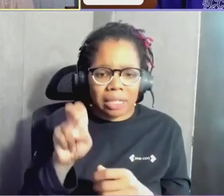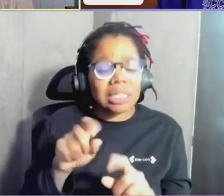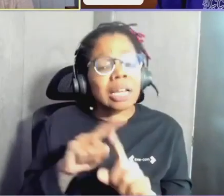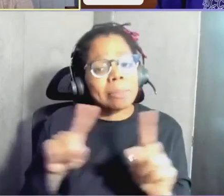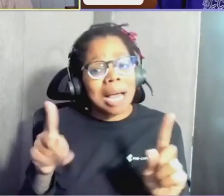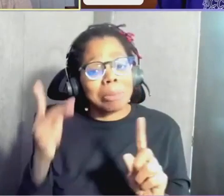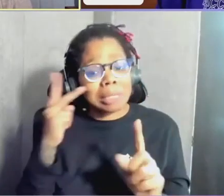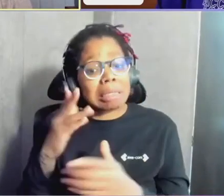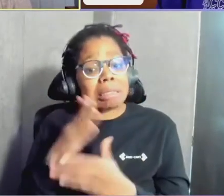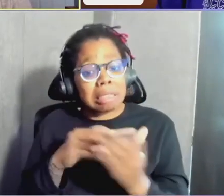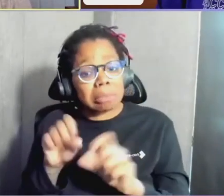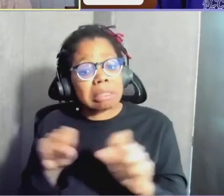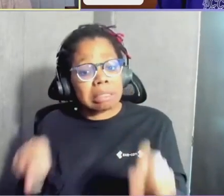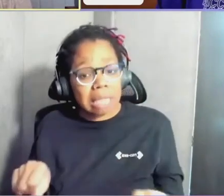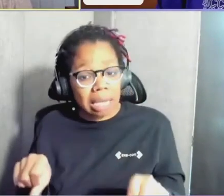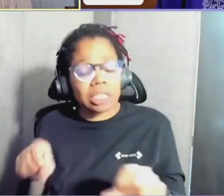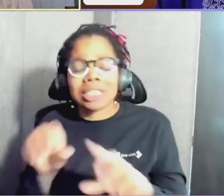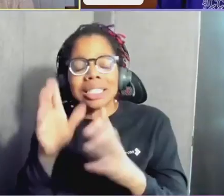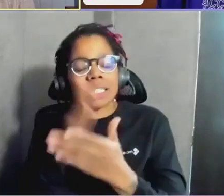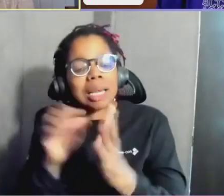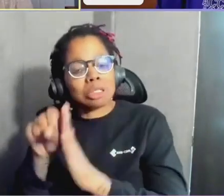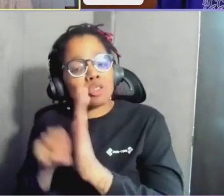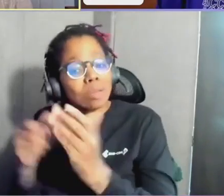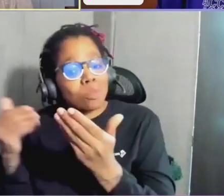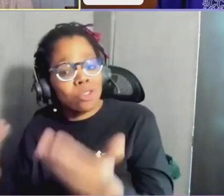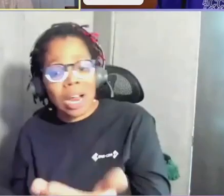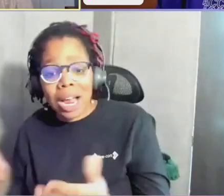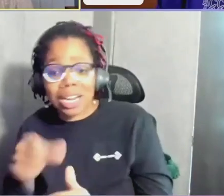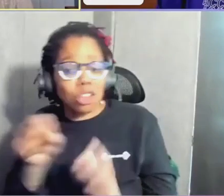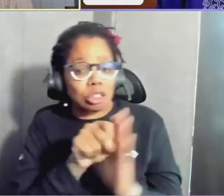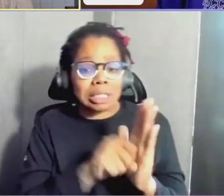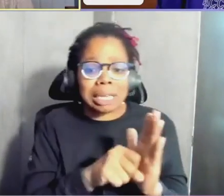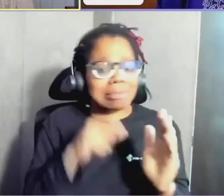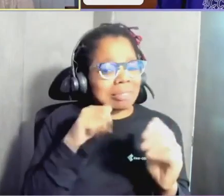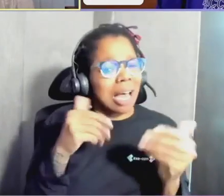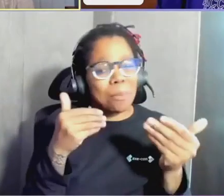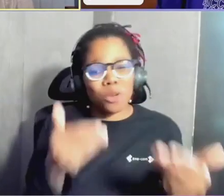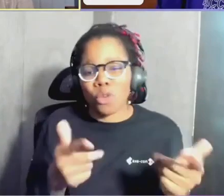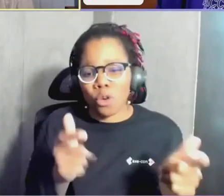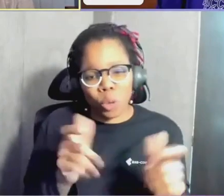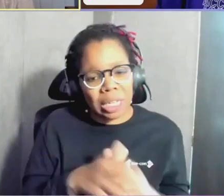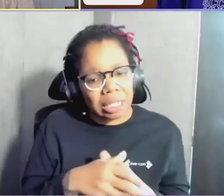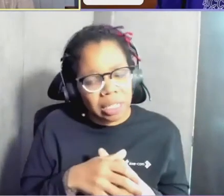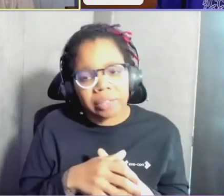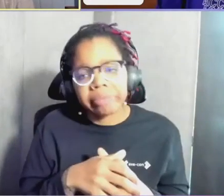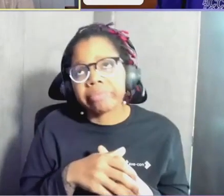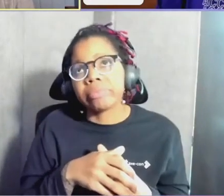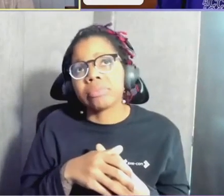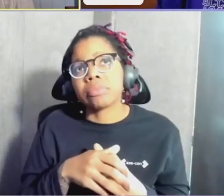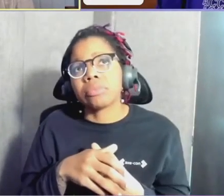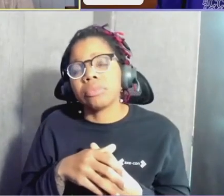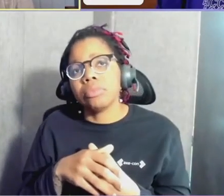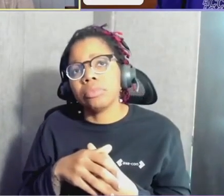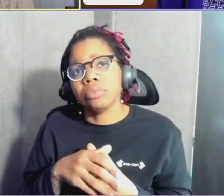insecure way to vote, nor is voting on a ballot marking device. And I am seeing some states move forward and some